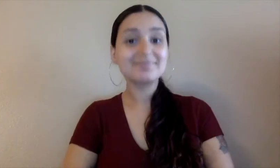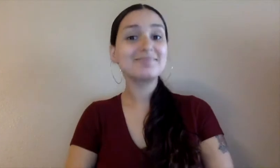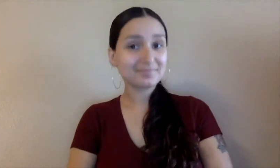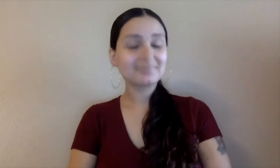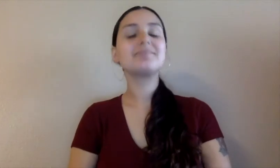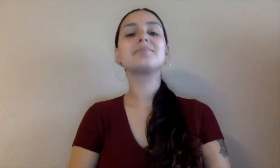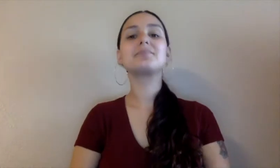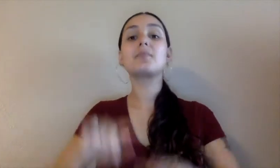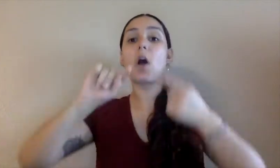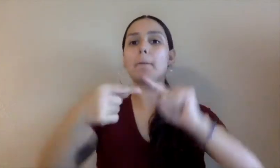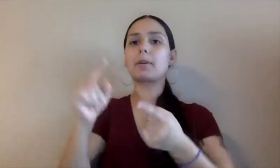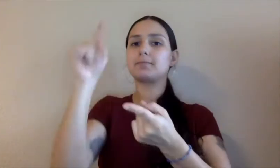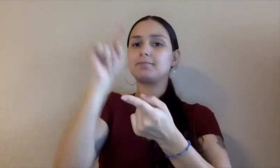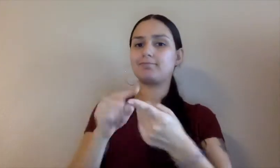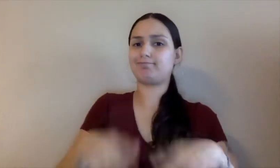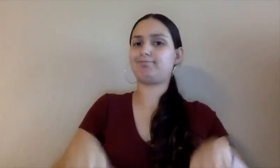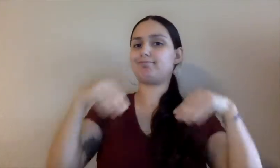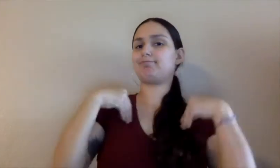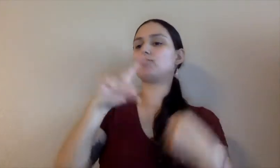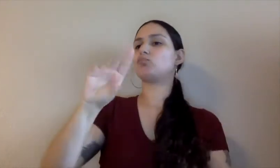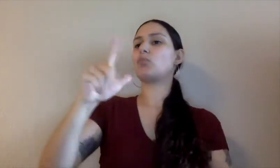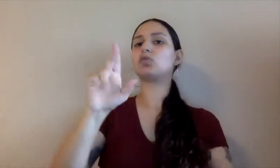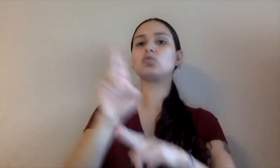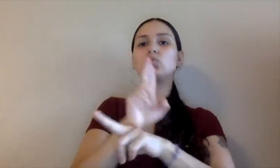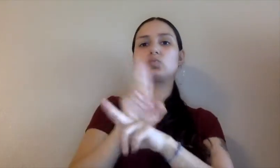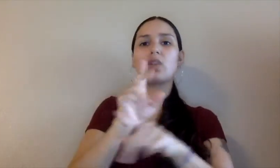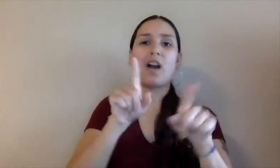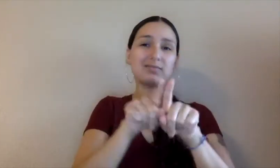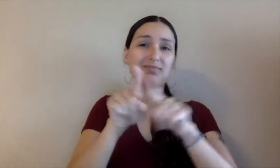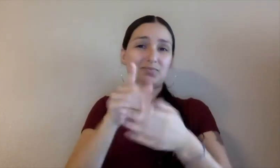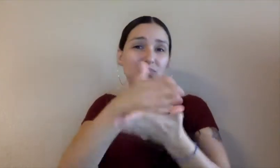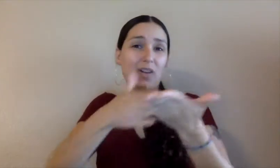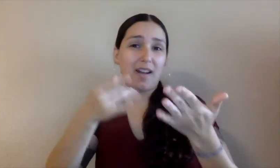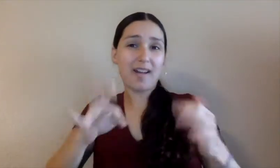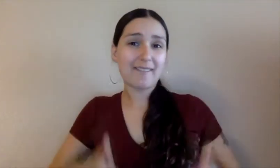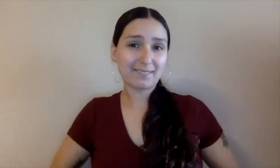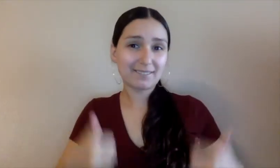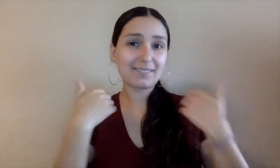Harm Reduction accepts drug use as a part of life